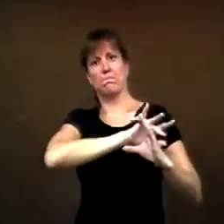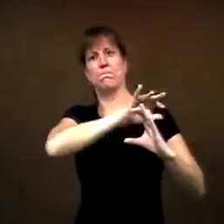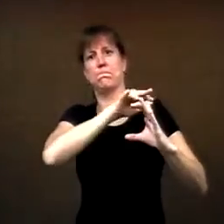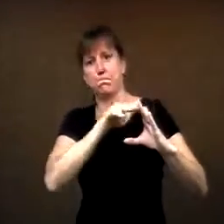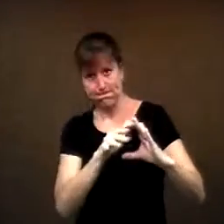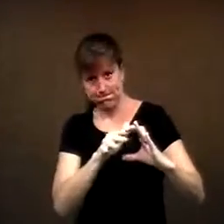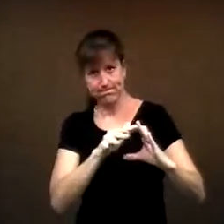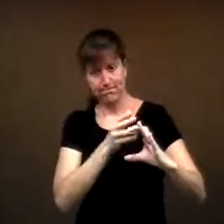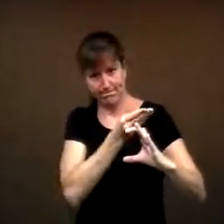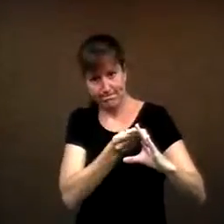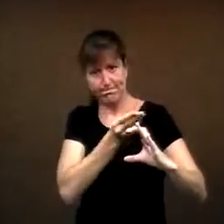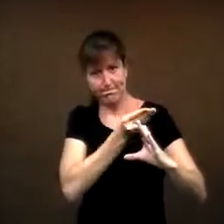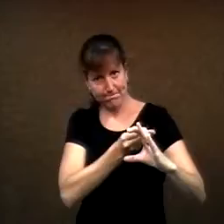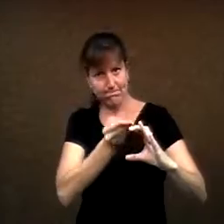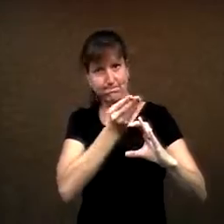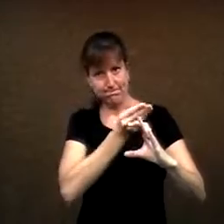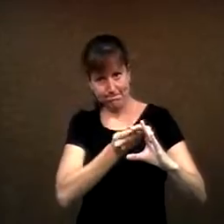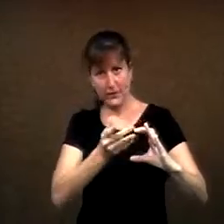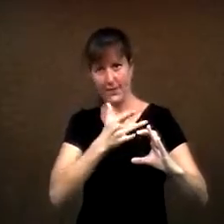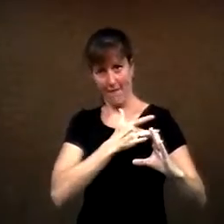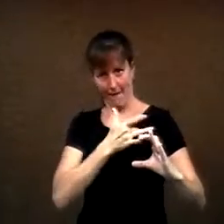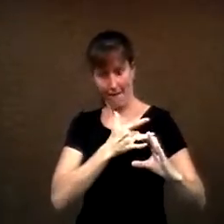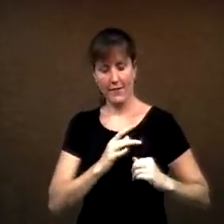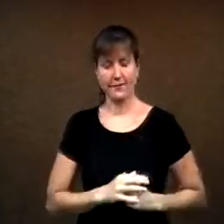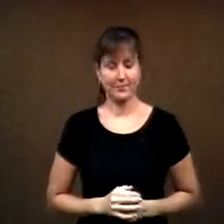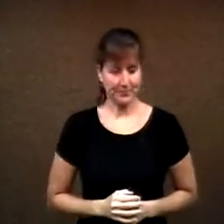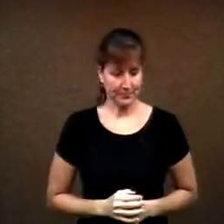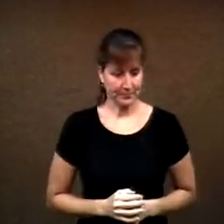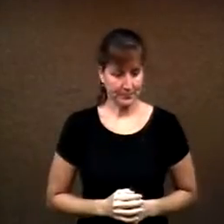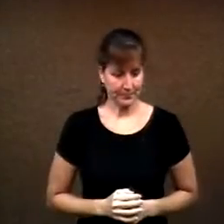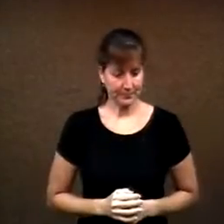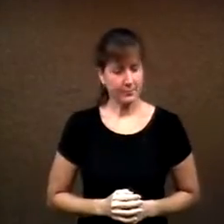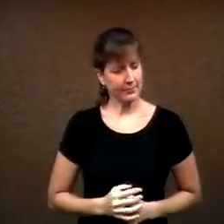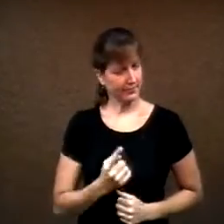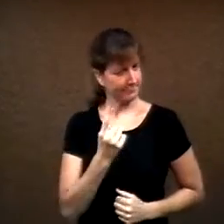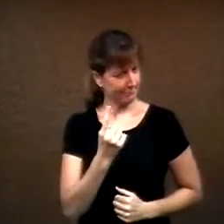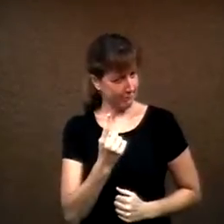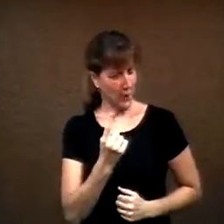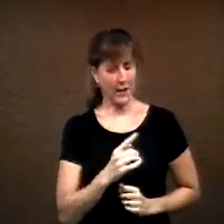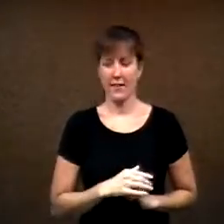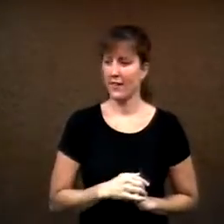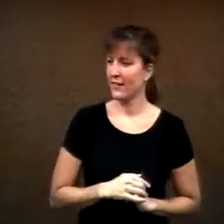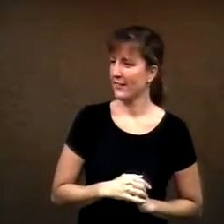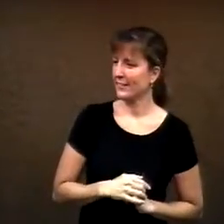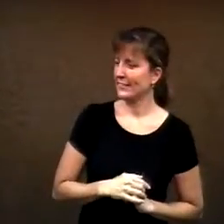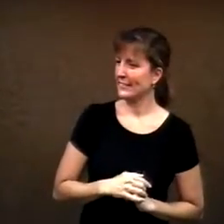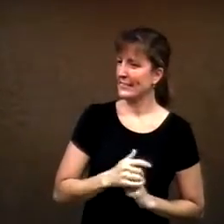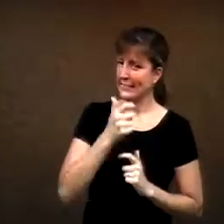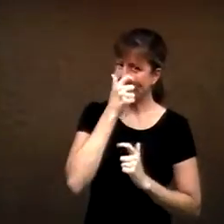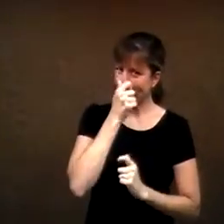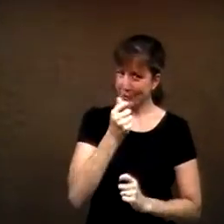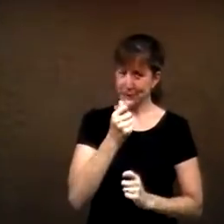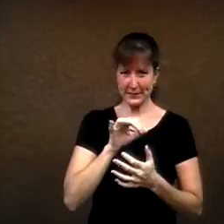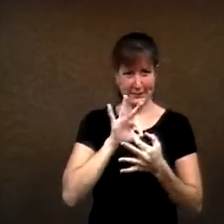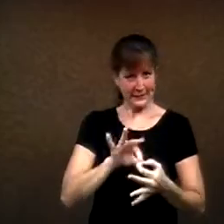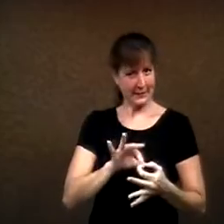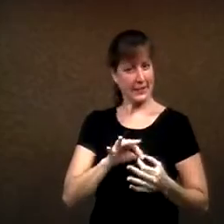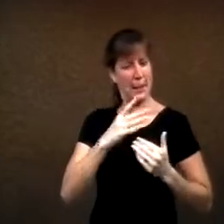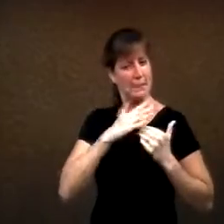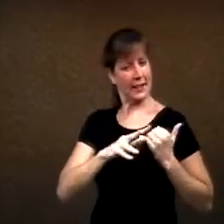blood back to the heart. One of the unique...umm...attributes of blood vessels, most of them, by the way,